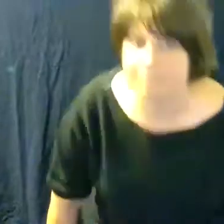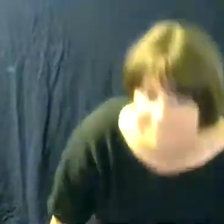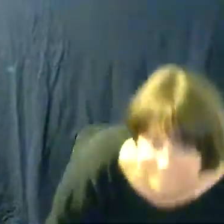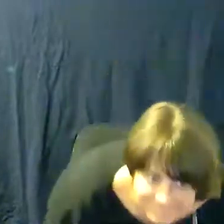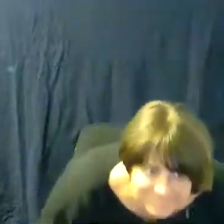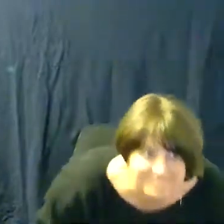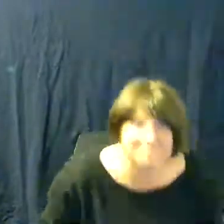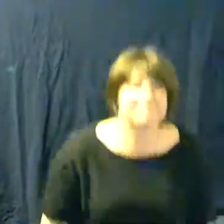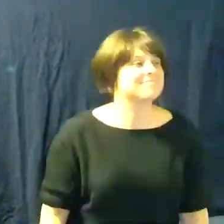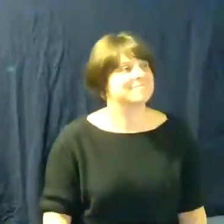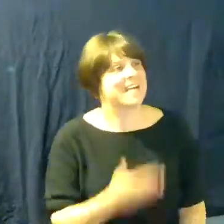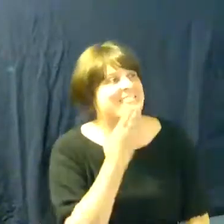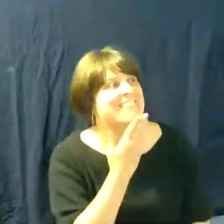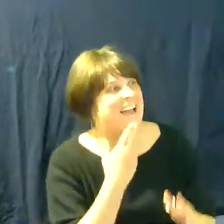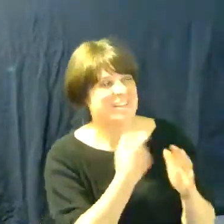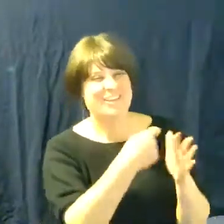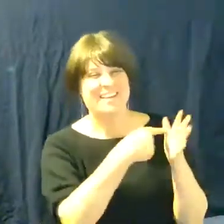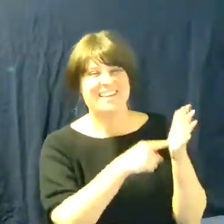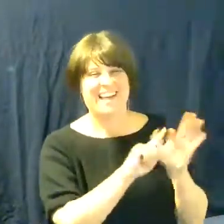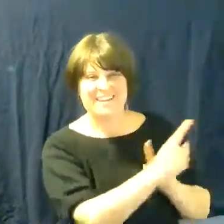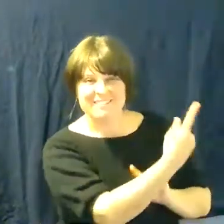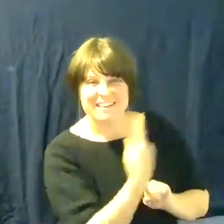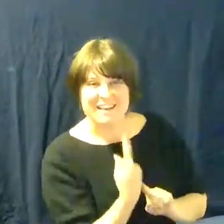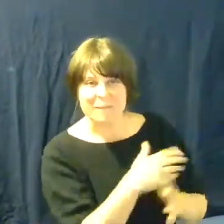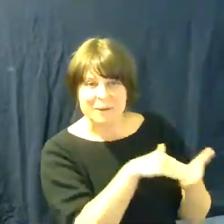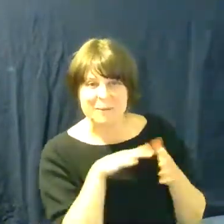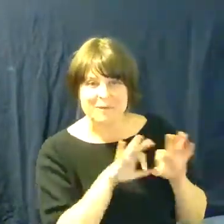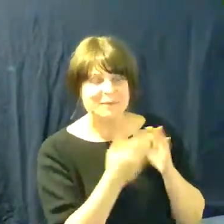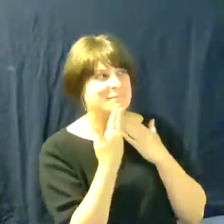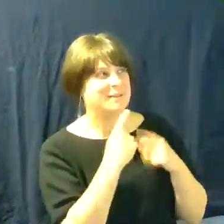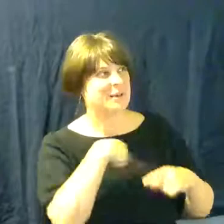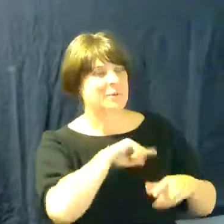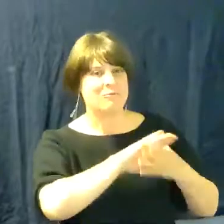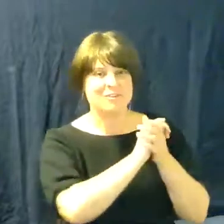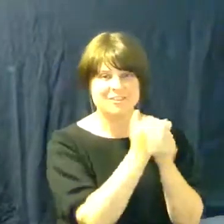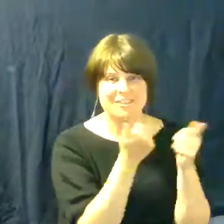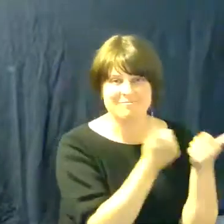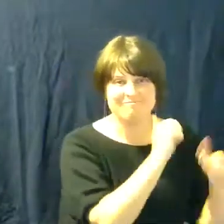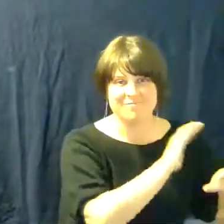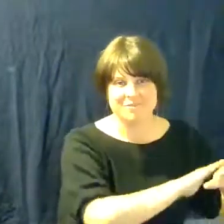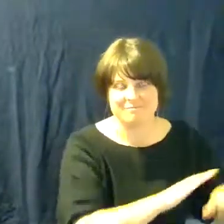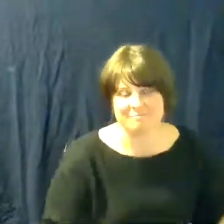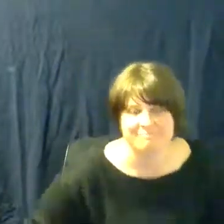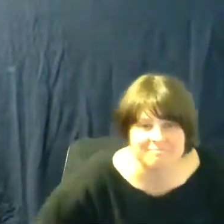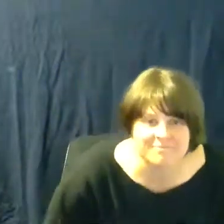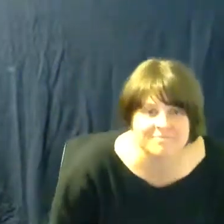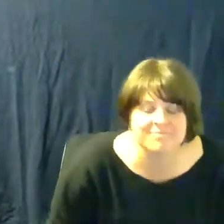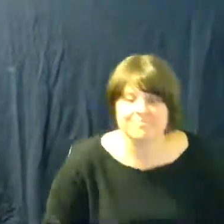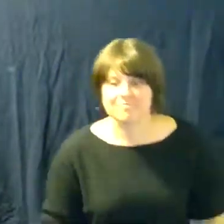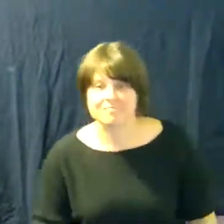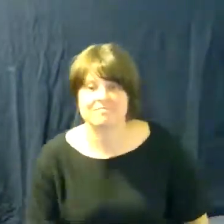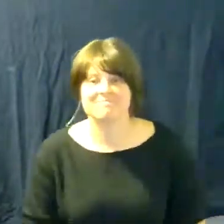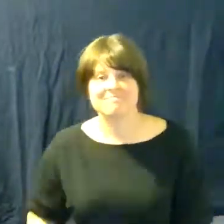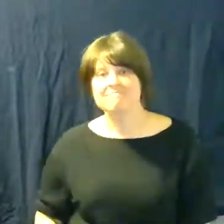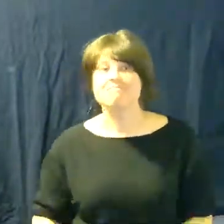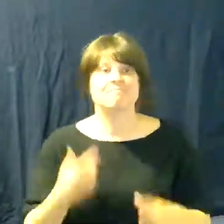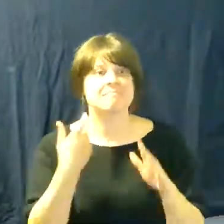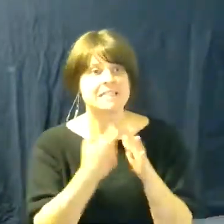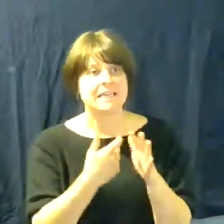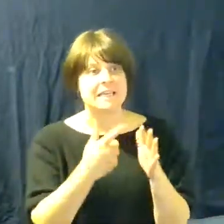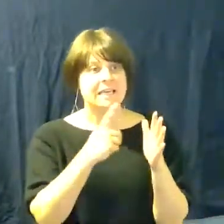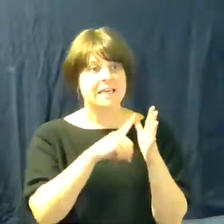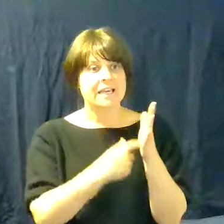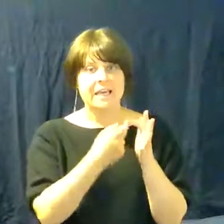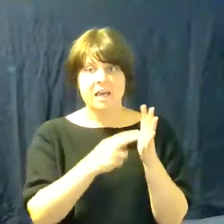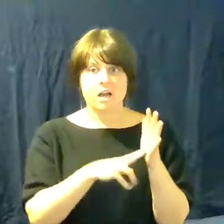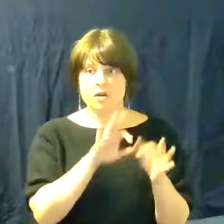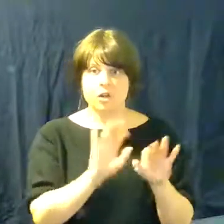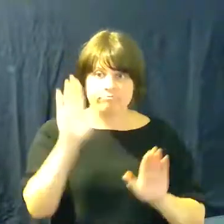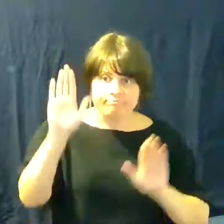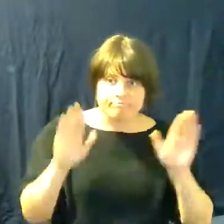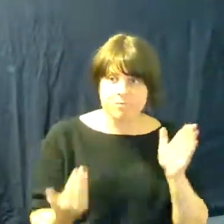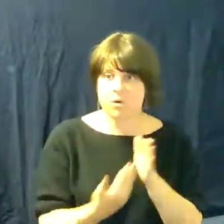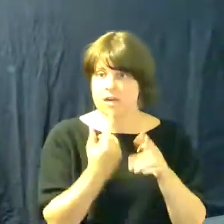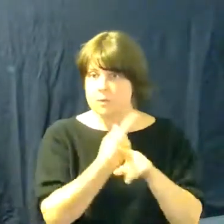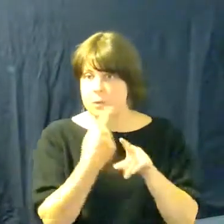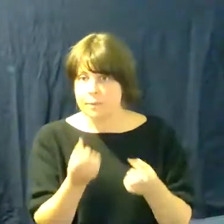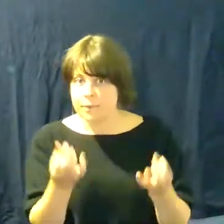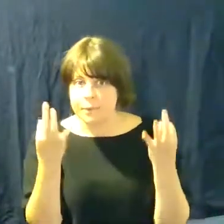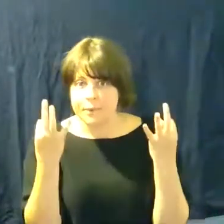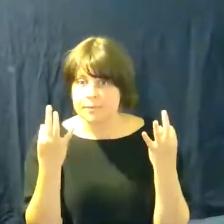the track